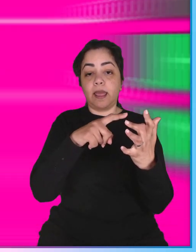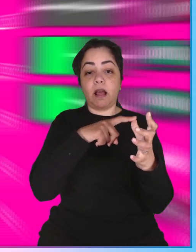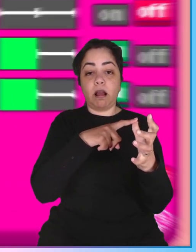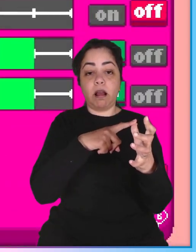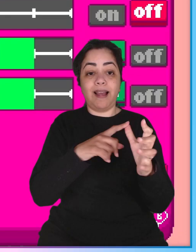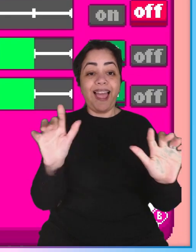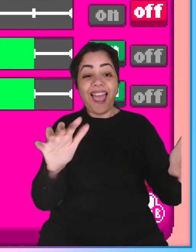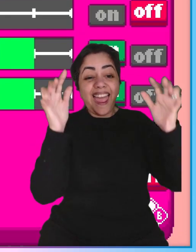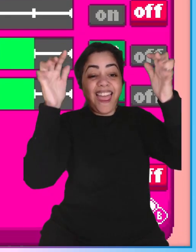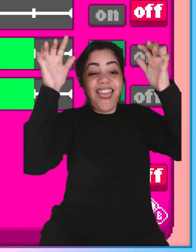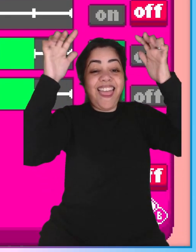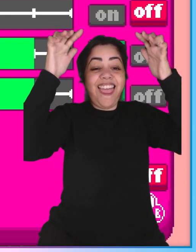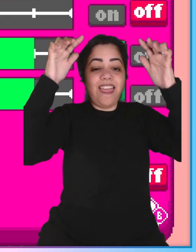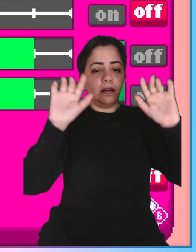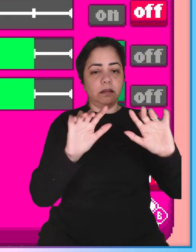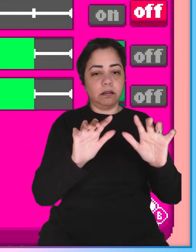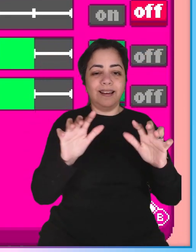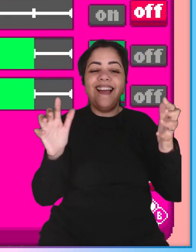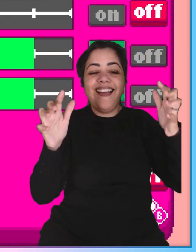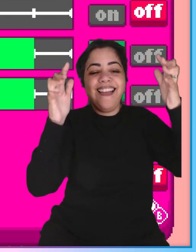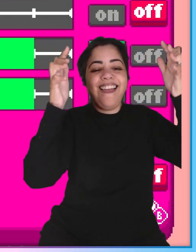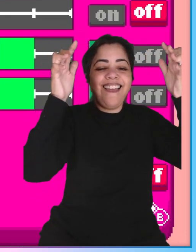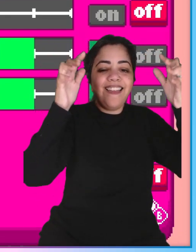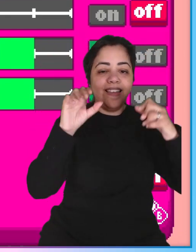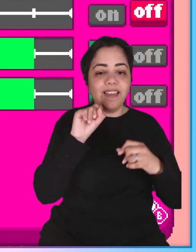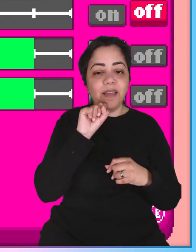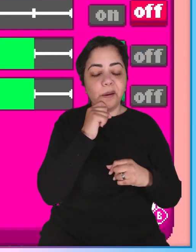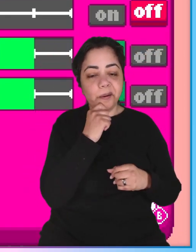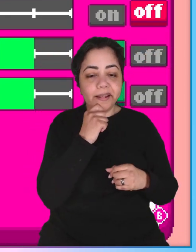There’s so many settings to make your time in Gaia’s Valley as suited to your needs